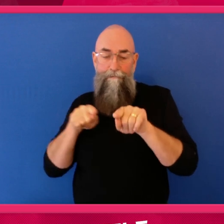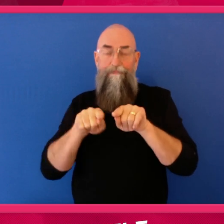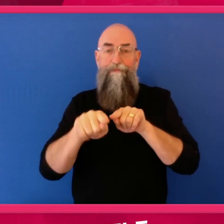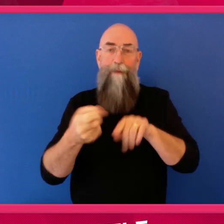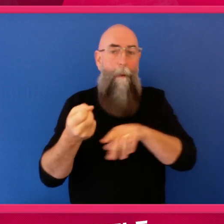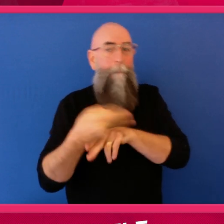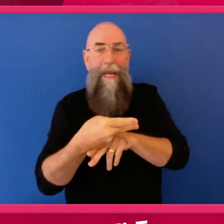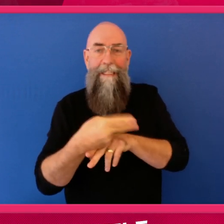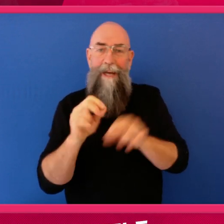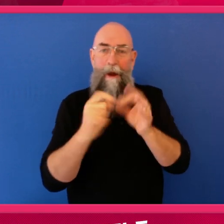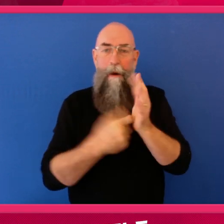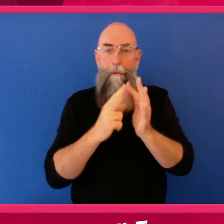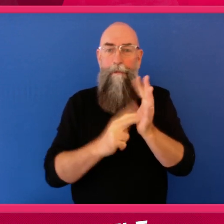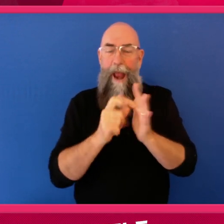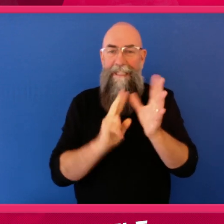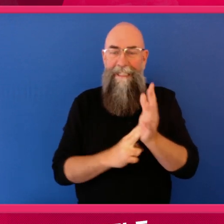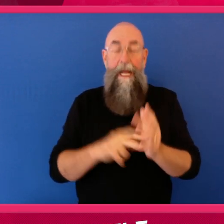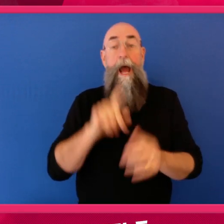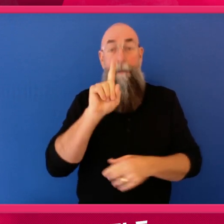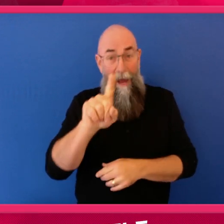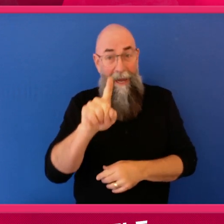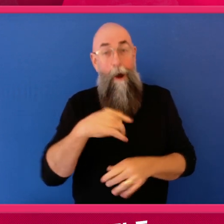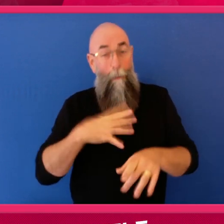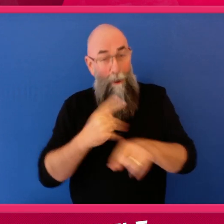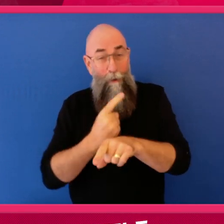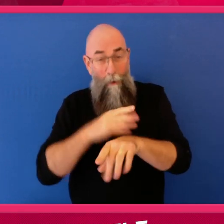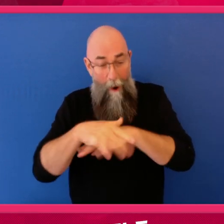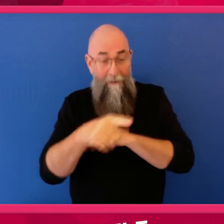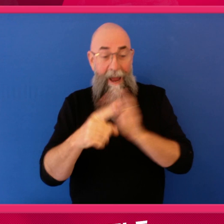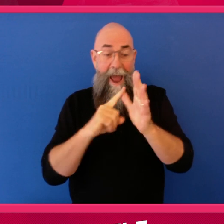a bronze as well. To see two Australian flags there, and to know that Brenden was fourth